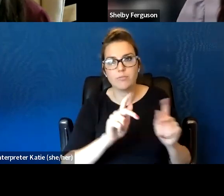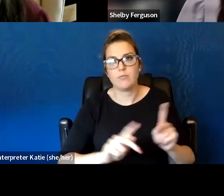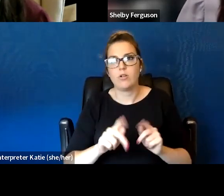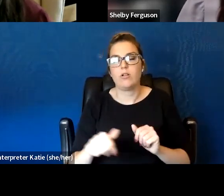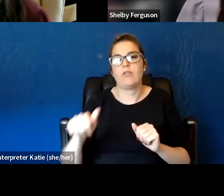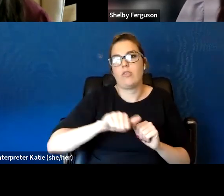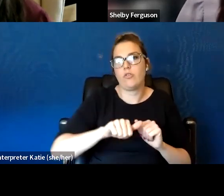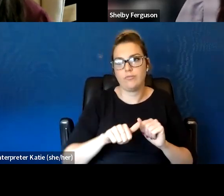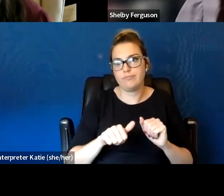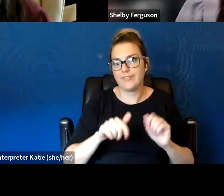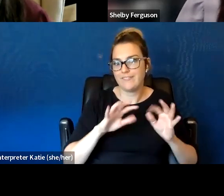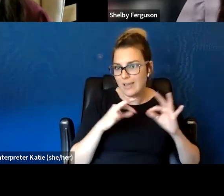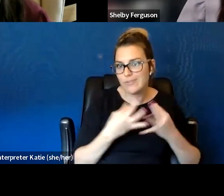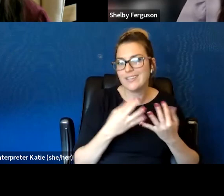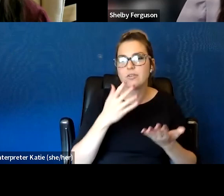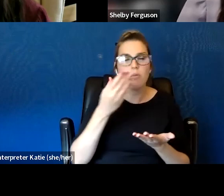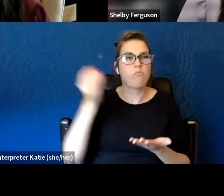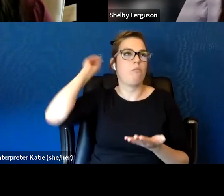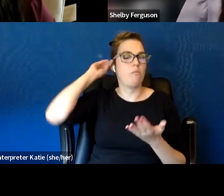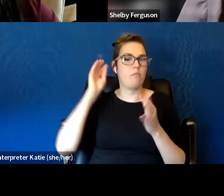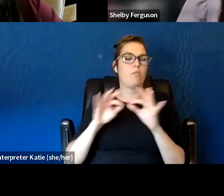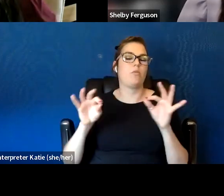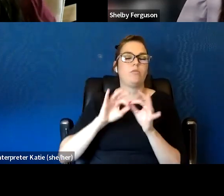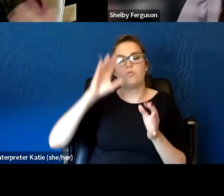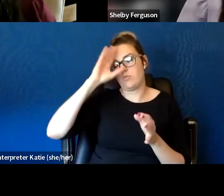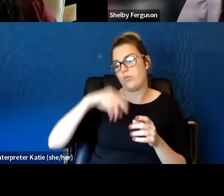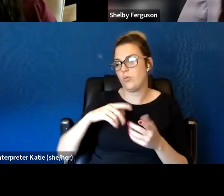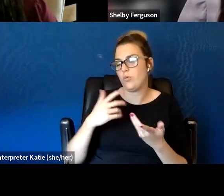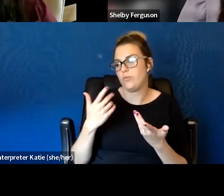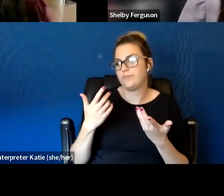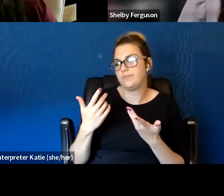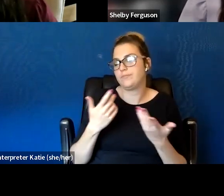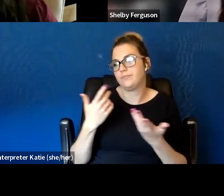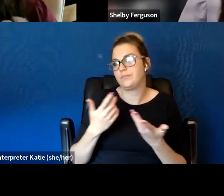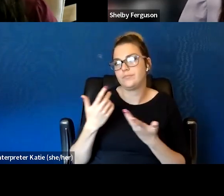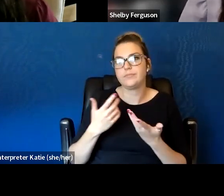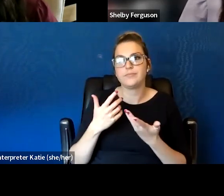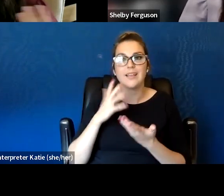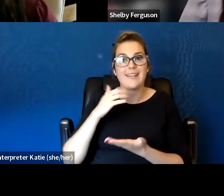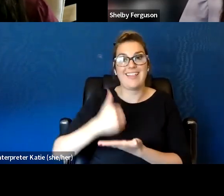when you're having these conversations can be really helpful and can help inform like the annual or the ongoing process